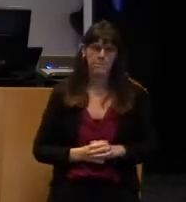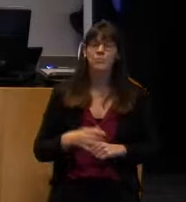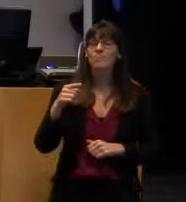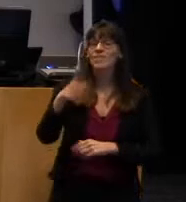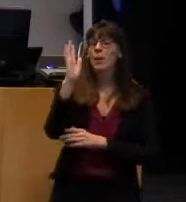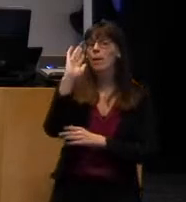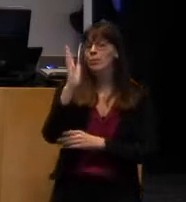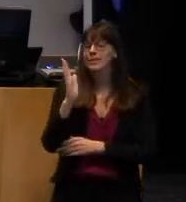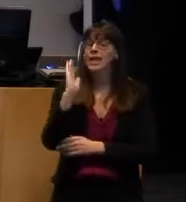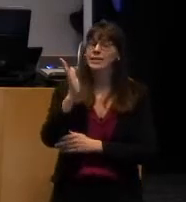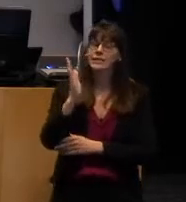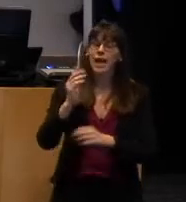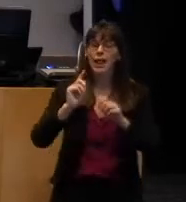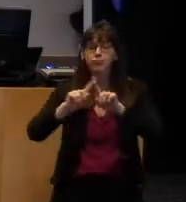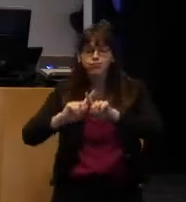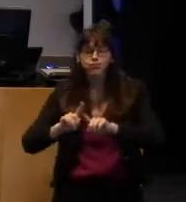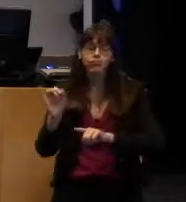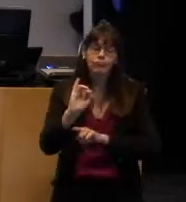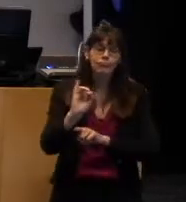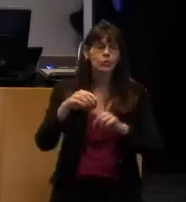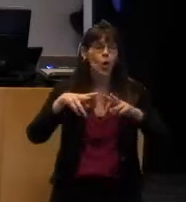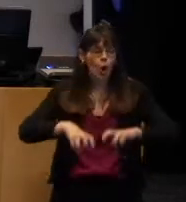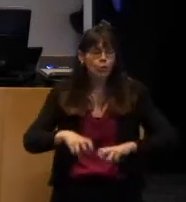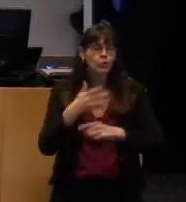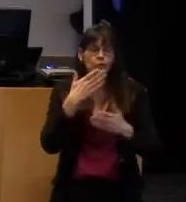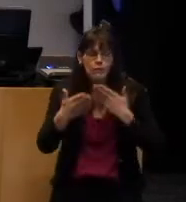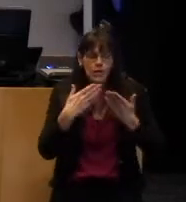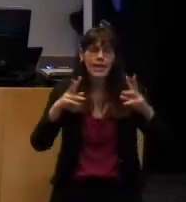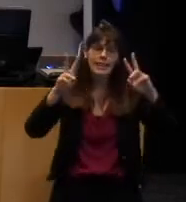Now, this presentation will give you an overview of the research questions, the topic and the context of the study.